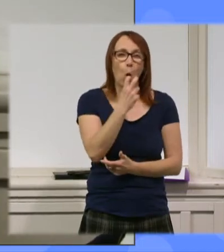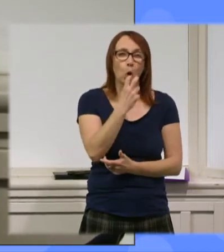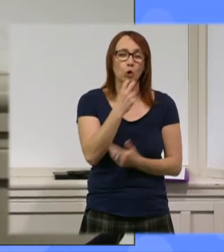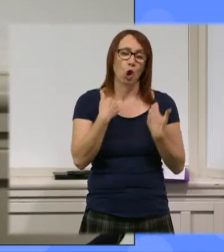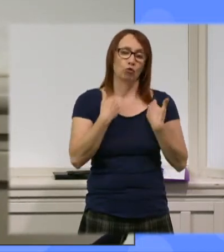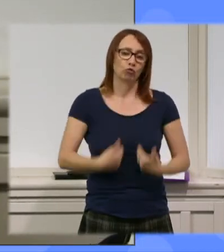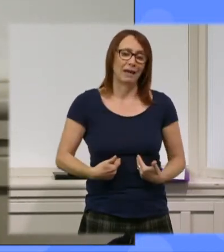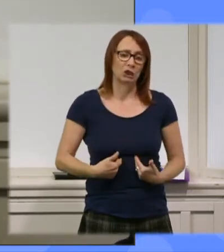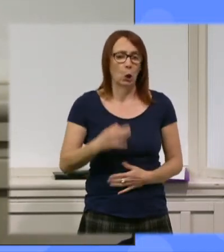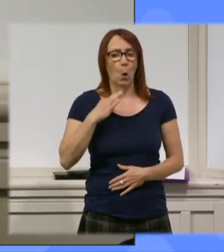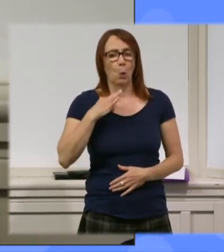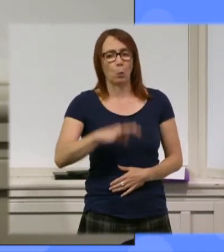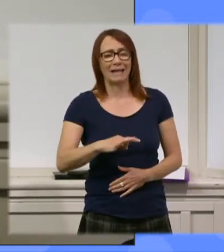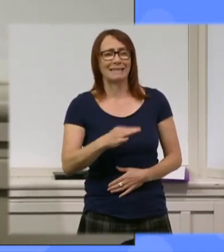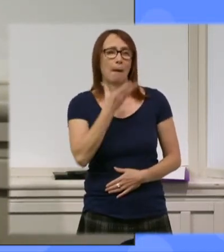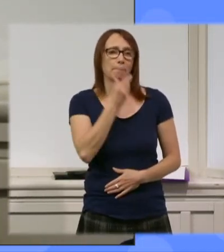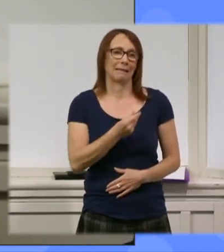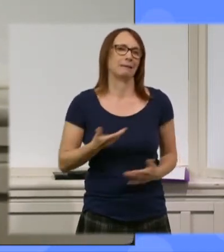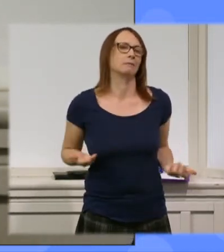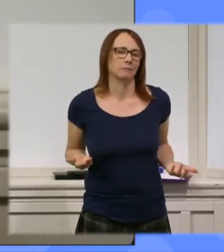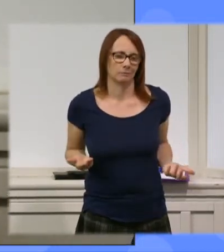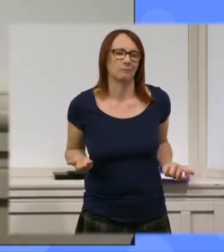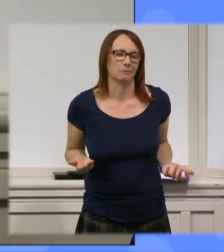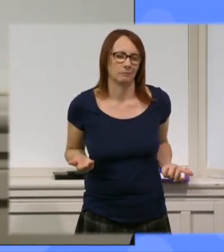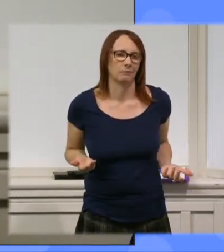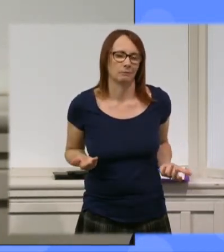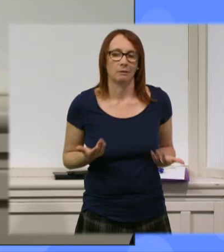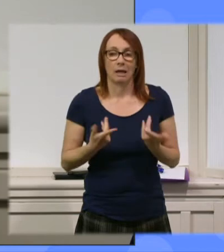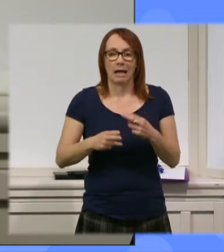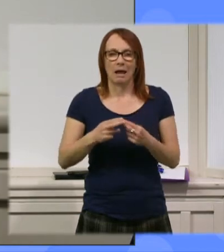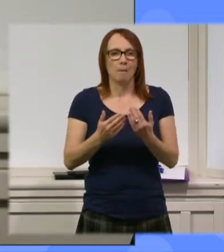so-so but they they are if you have if you get more more women more young